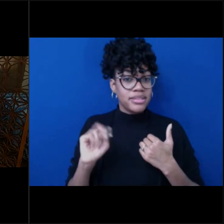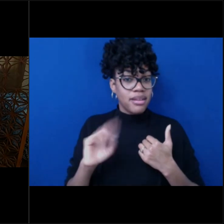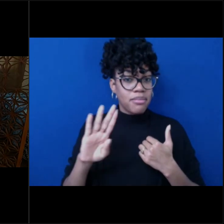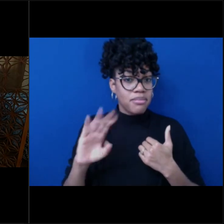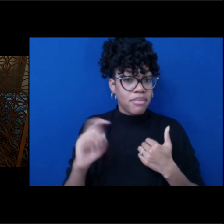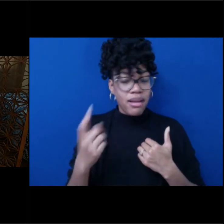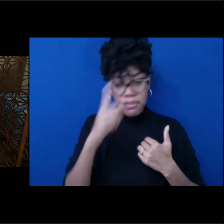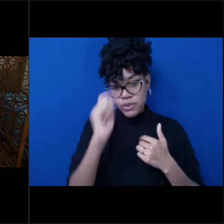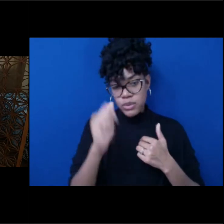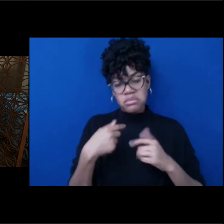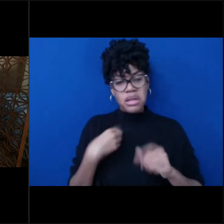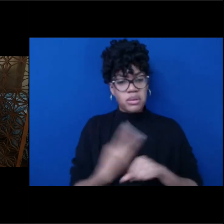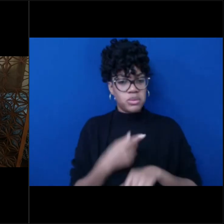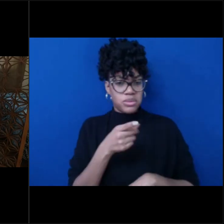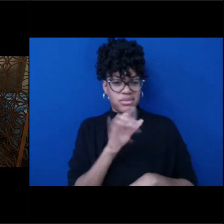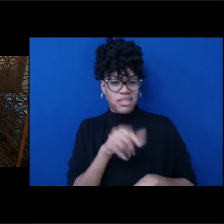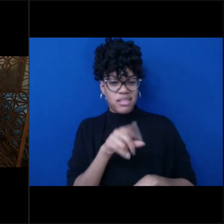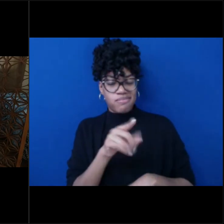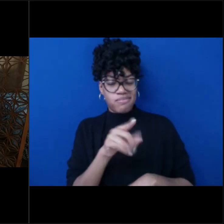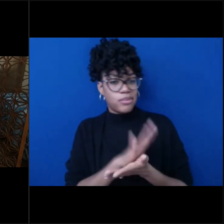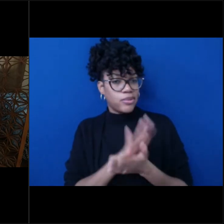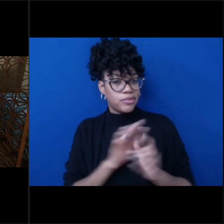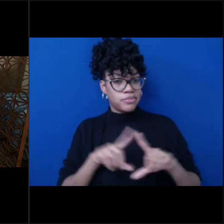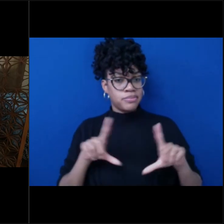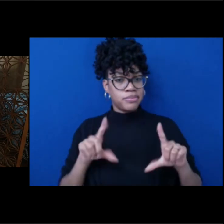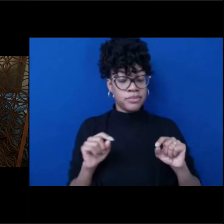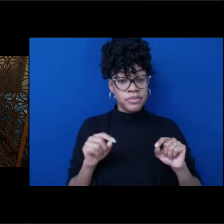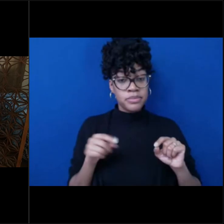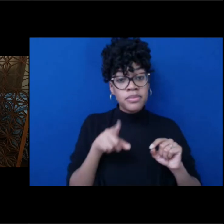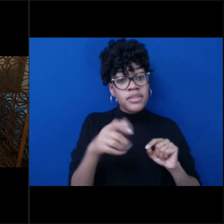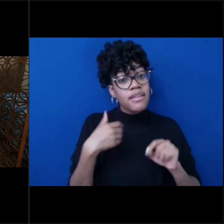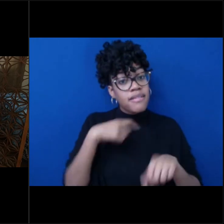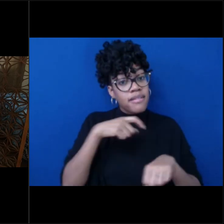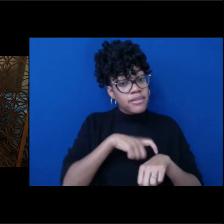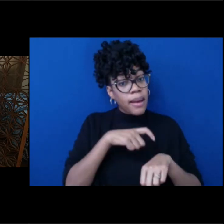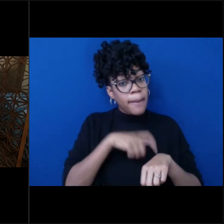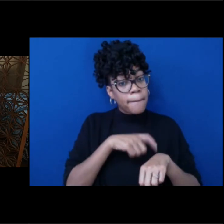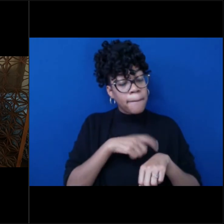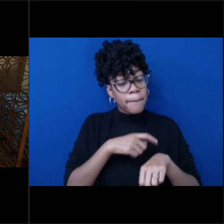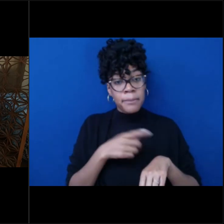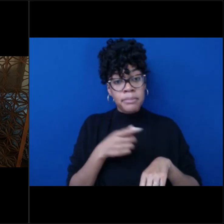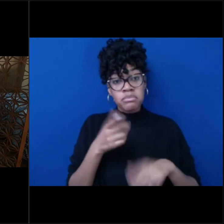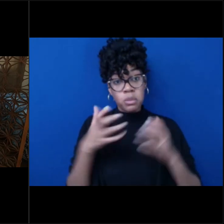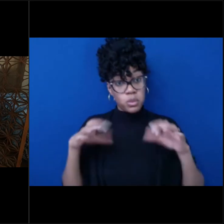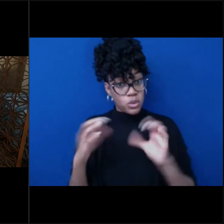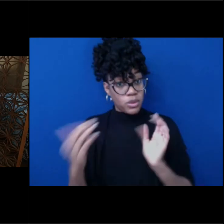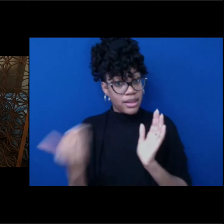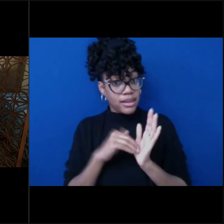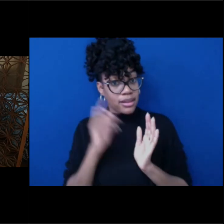I'm just going to use the back of this. If you have time and you want to do this project again, go ahead and color it.